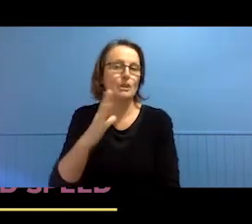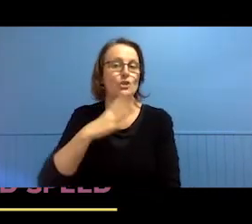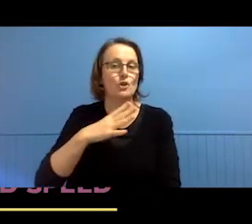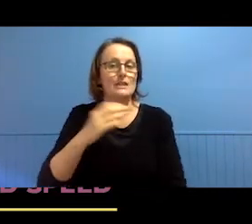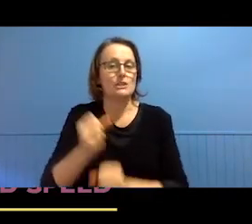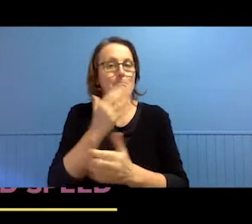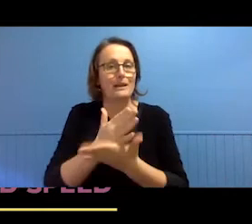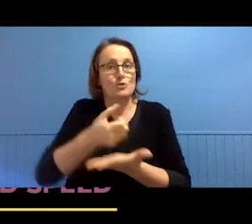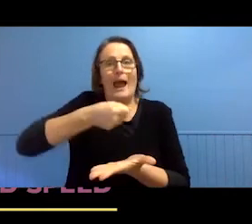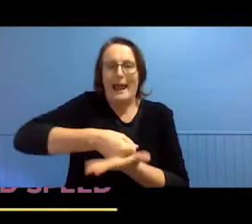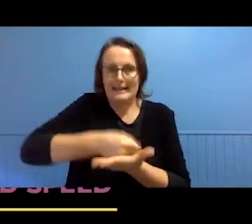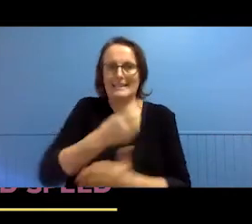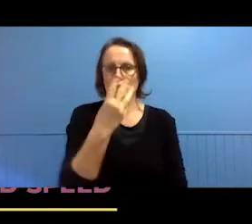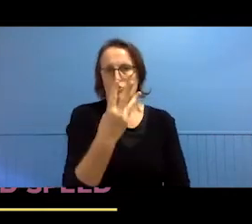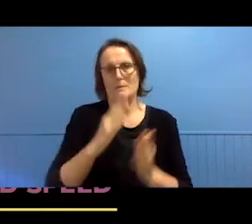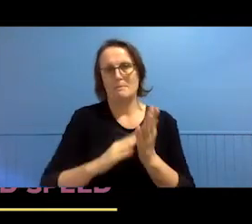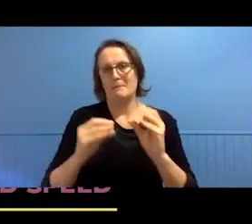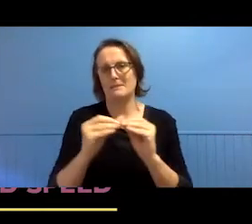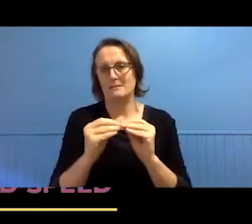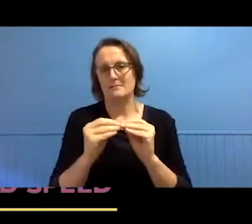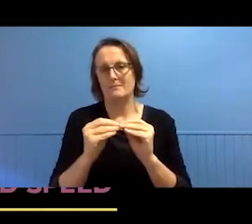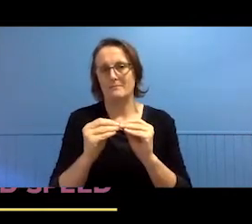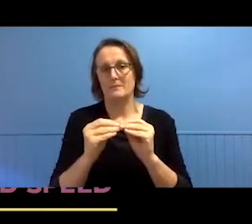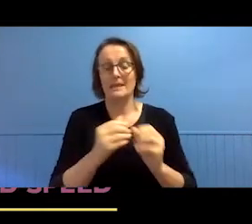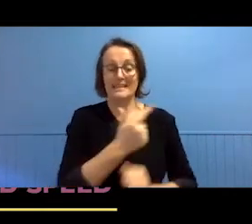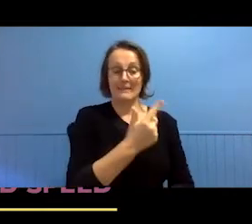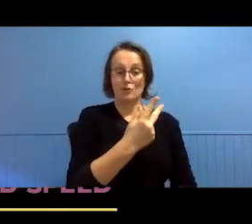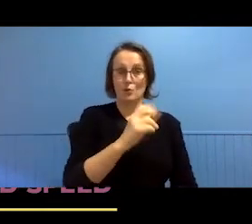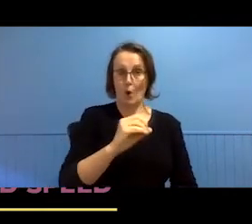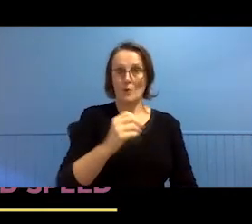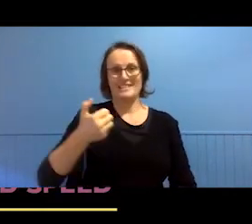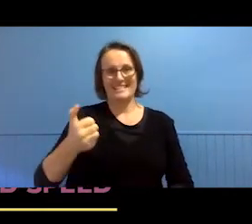three megabits for that kind of speed. 720P, 6 megabits, and 1080